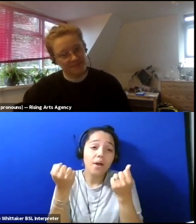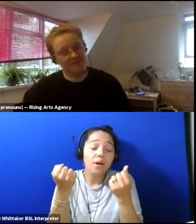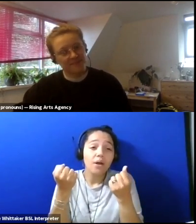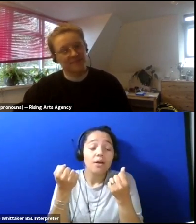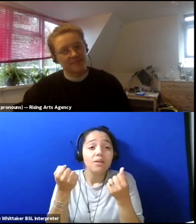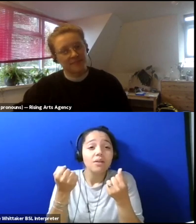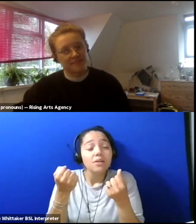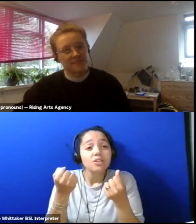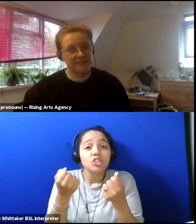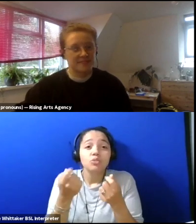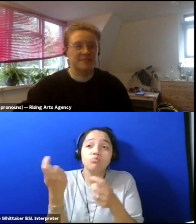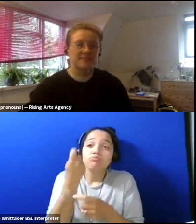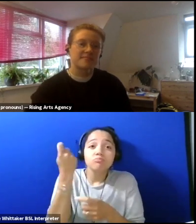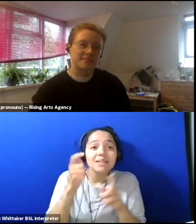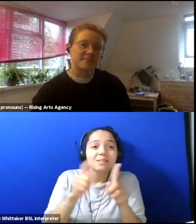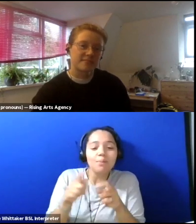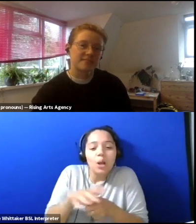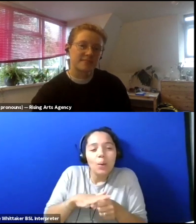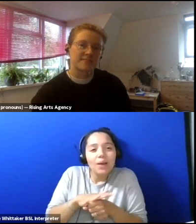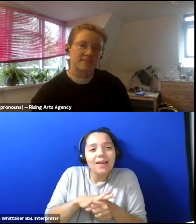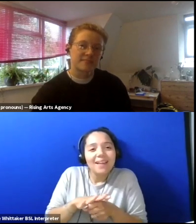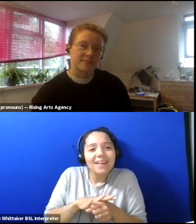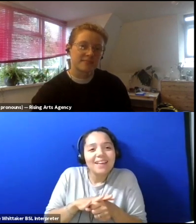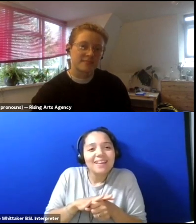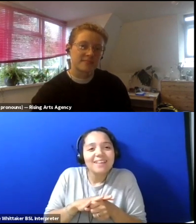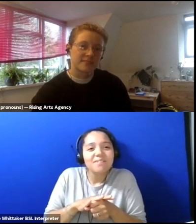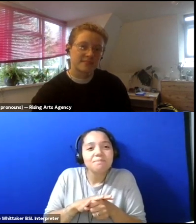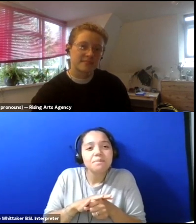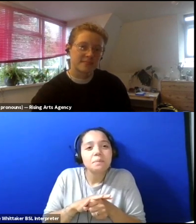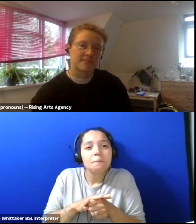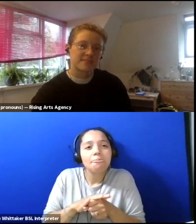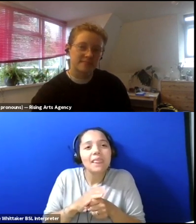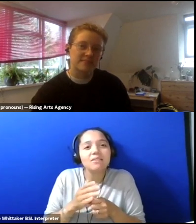You know, locally, like I said—I've just managed to find it—locally the next thing